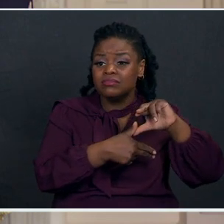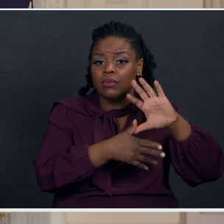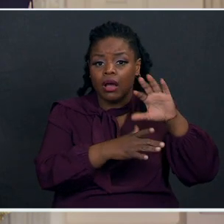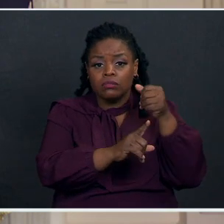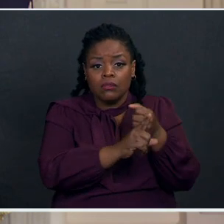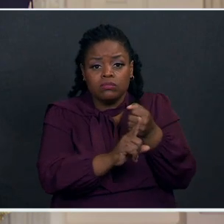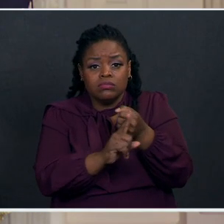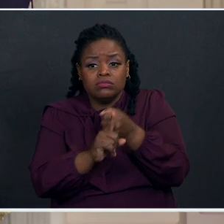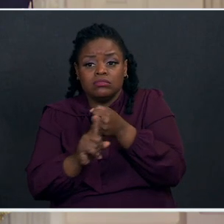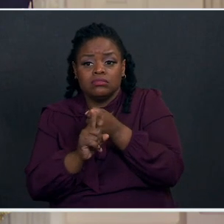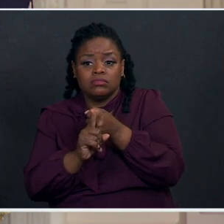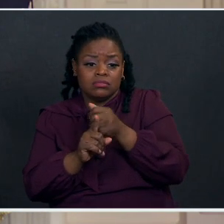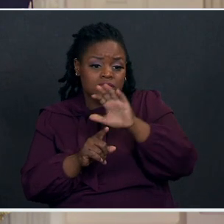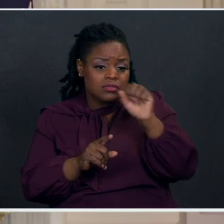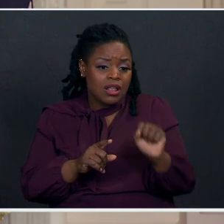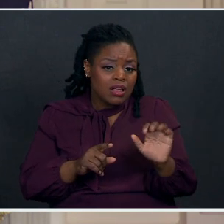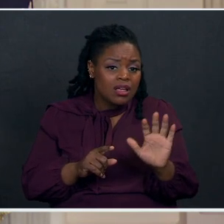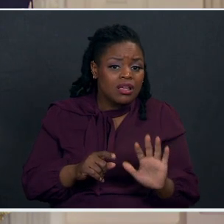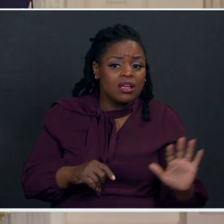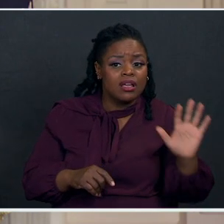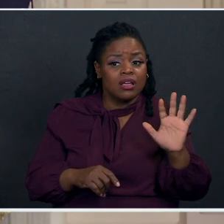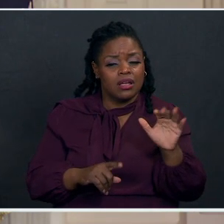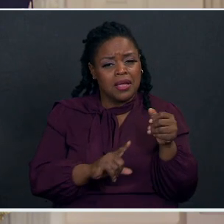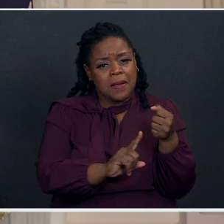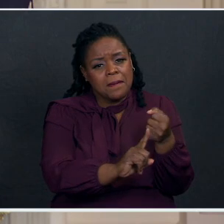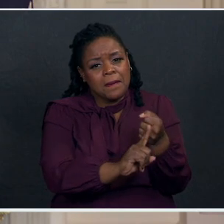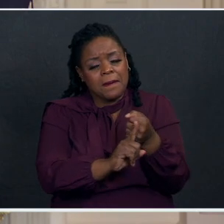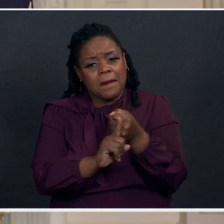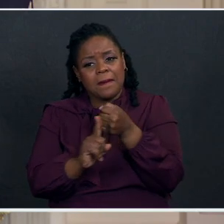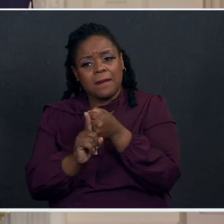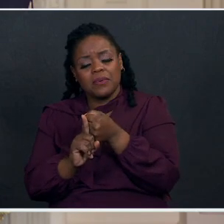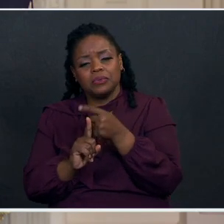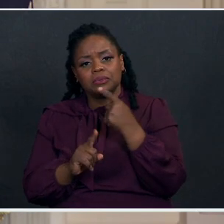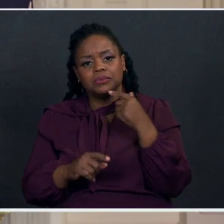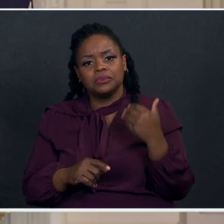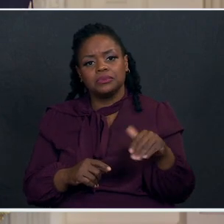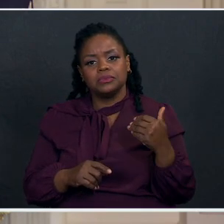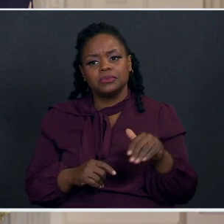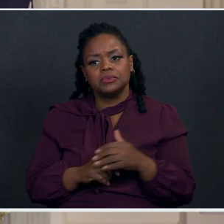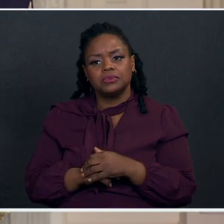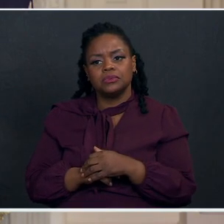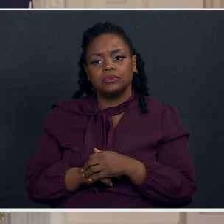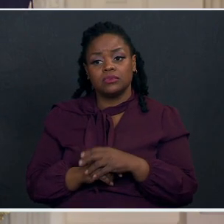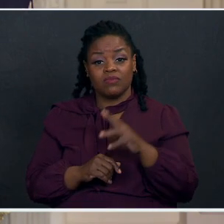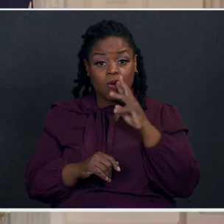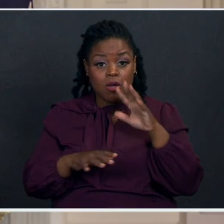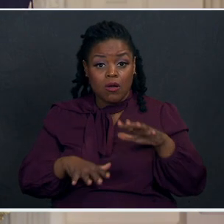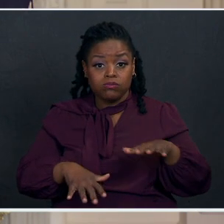I can testify to that, from Delaware. Historic floods, severe droughts have ravaged the Midwest.